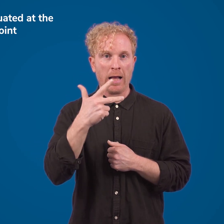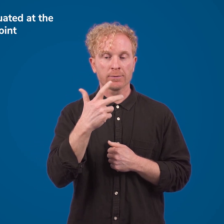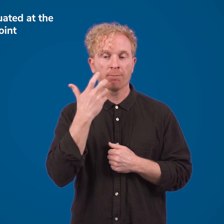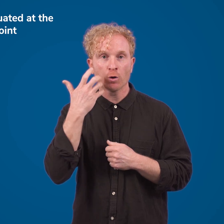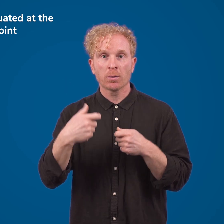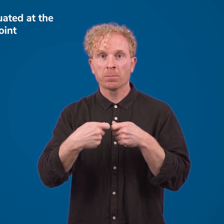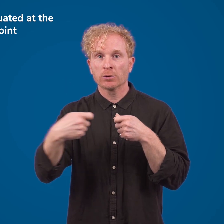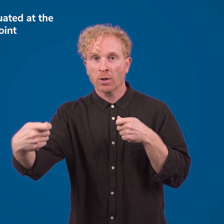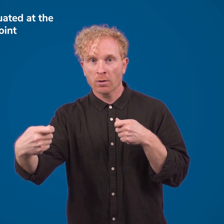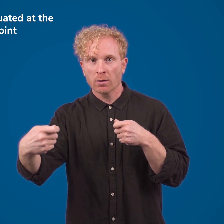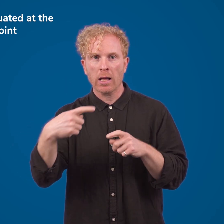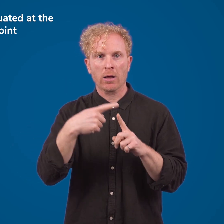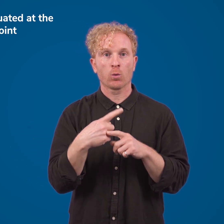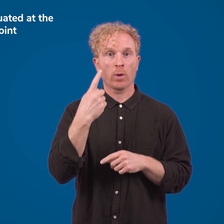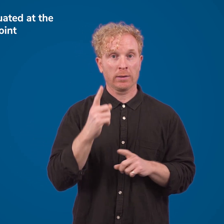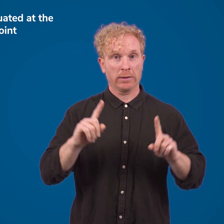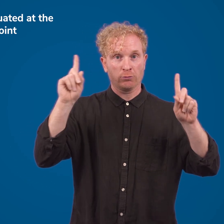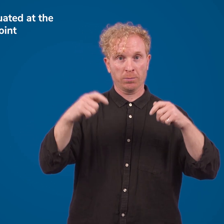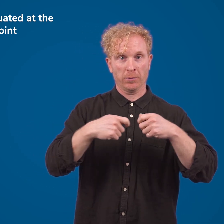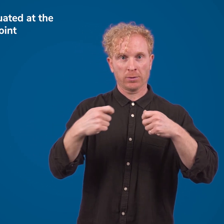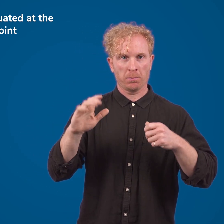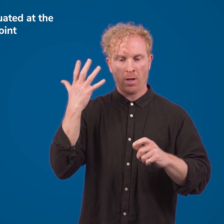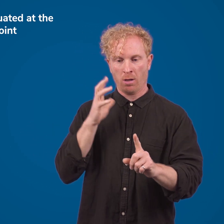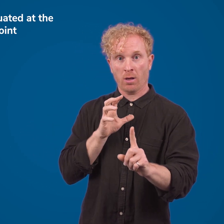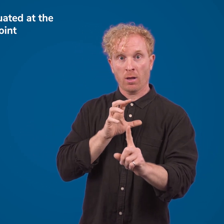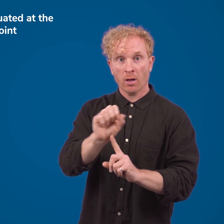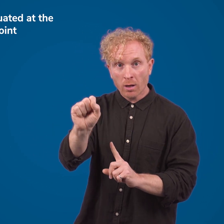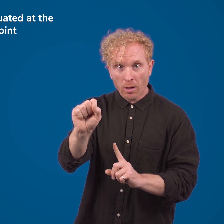Eight future measures and one current measure have been identified